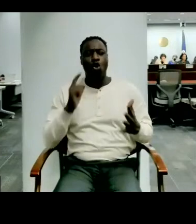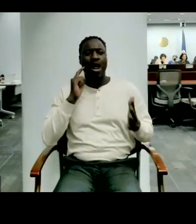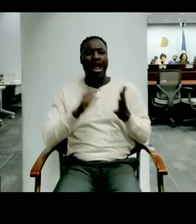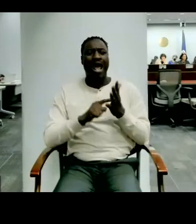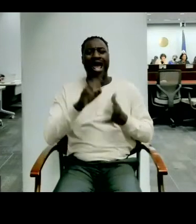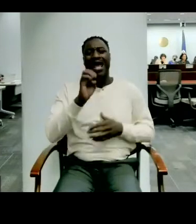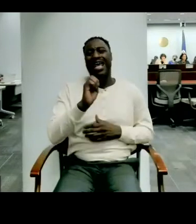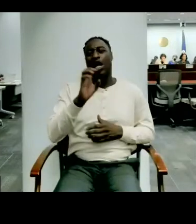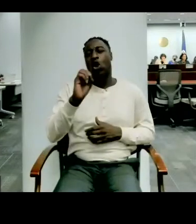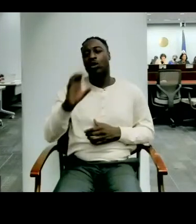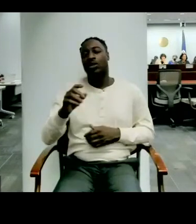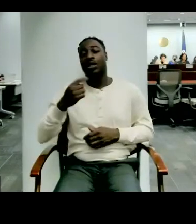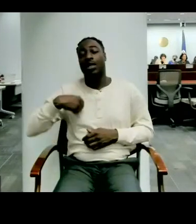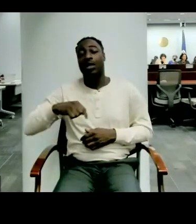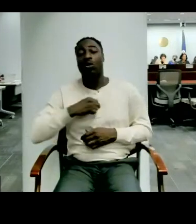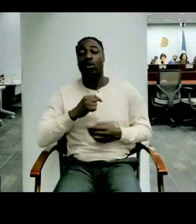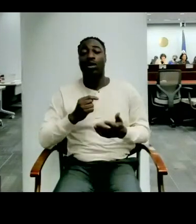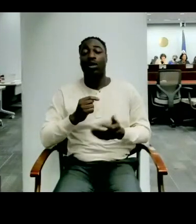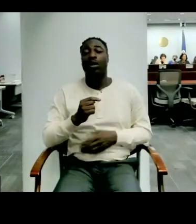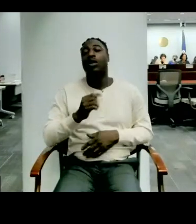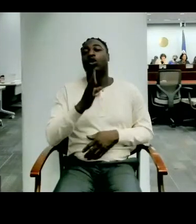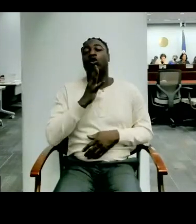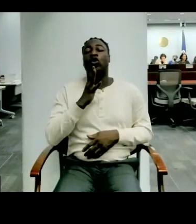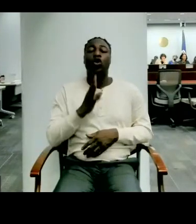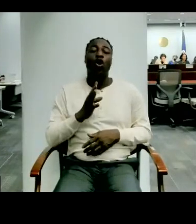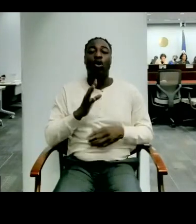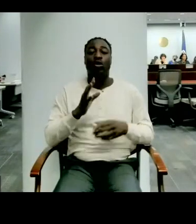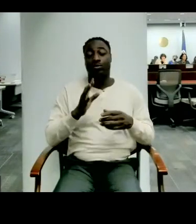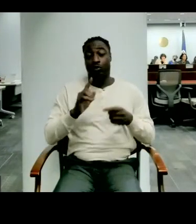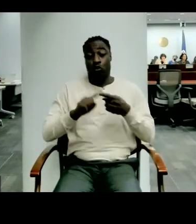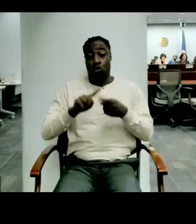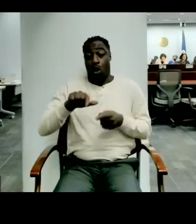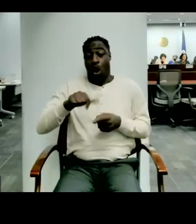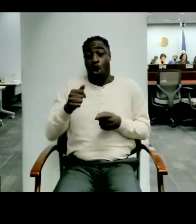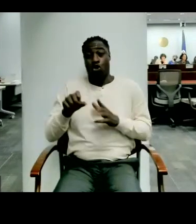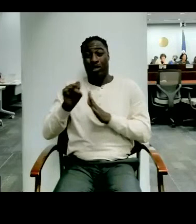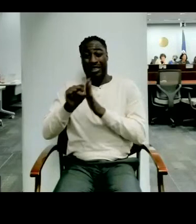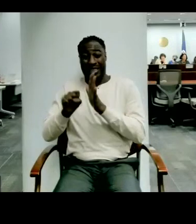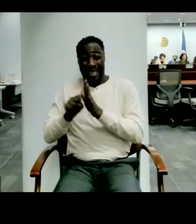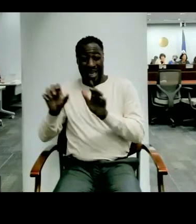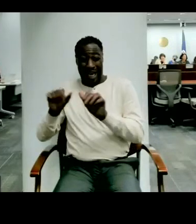We have touched other witnesses on other state agencies, but there are Other Federal